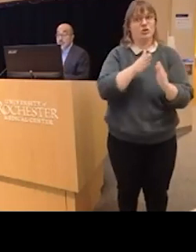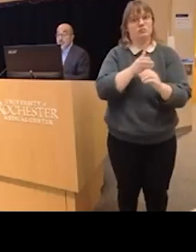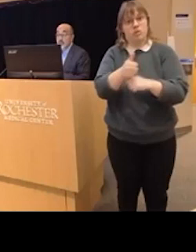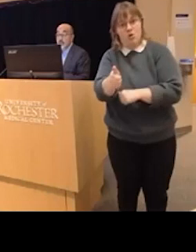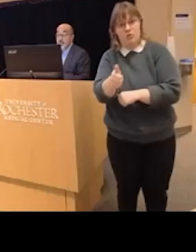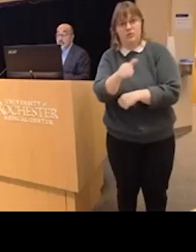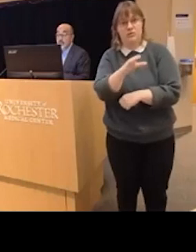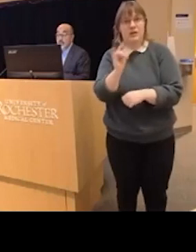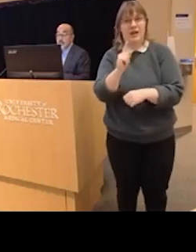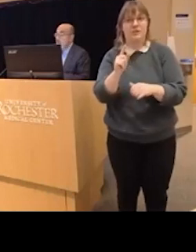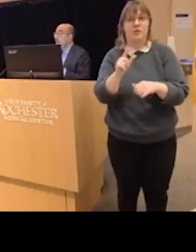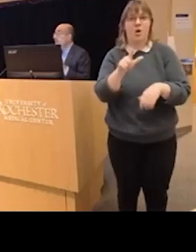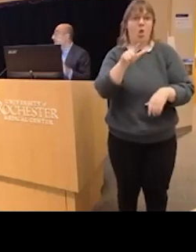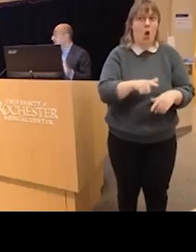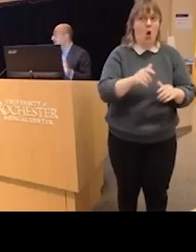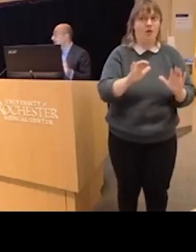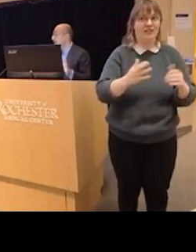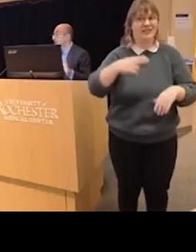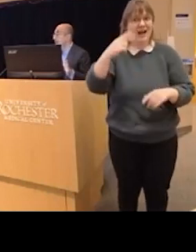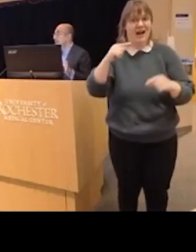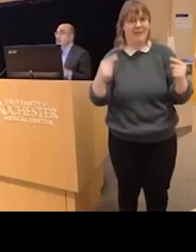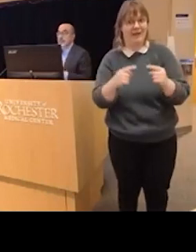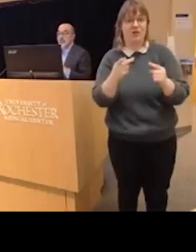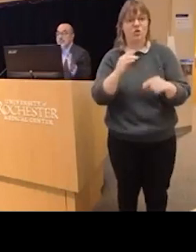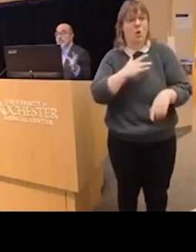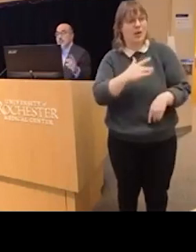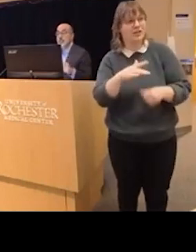chronical back pain condition so all the classic areas you'd expect you know there's that term the